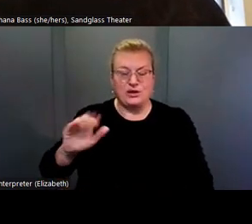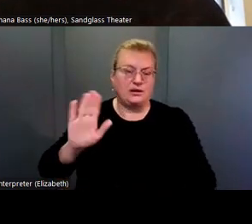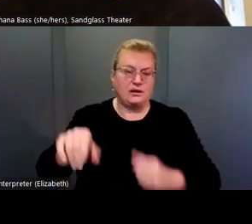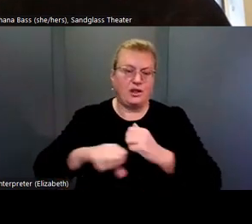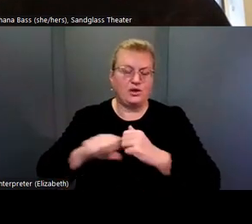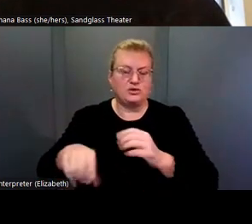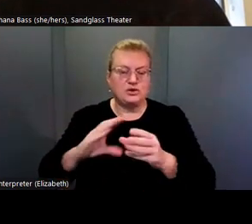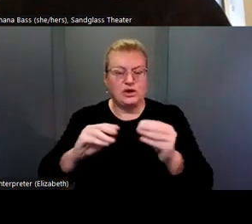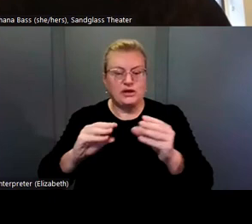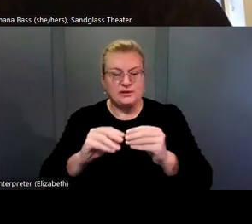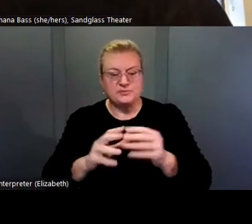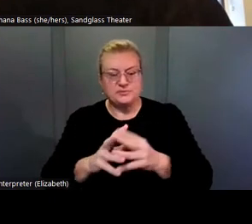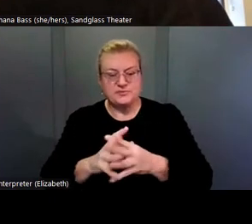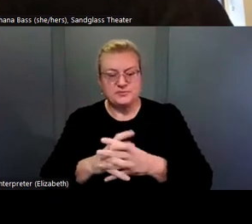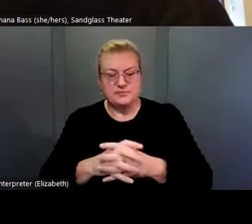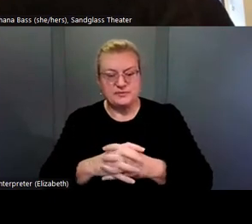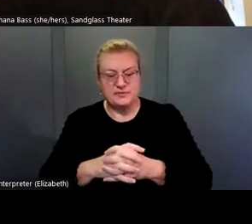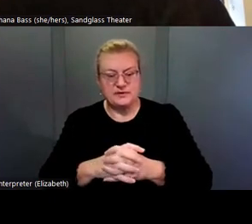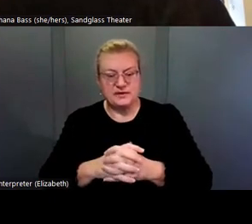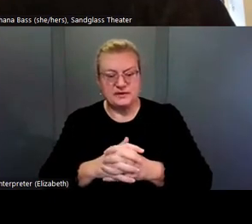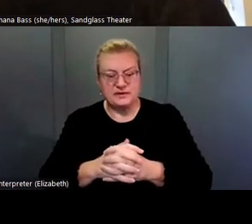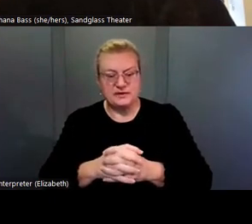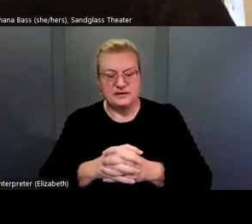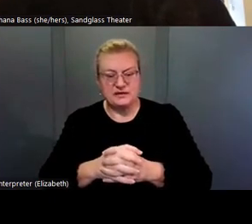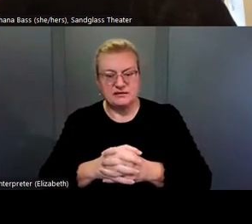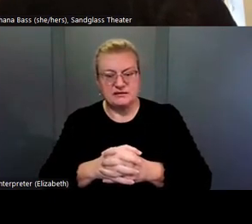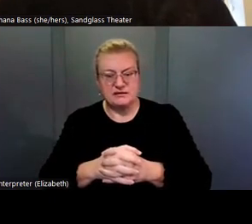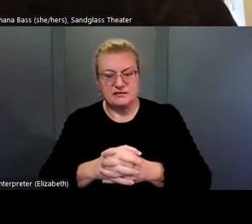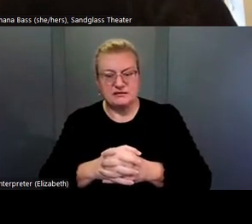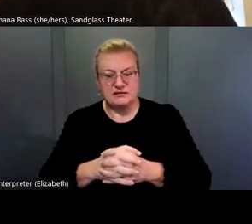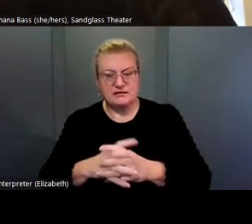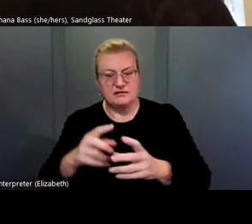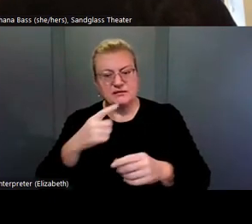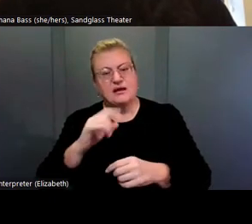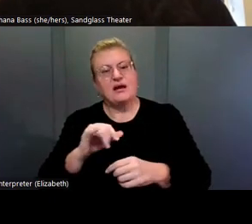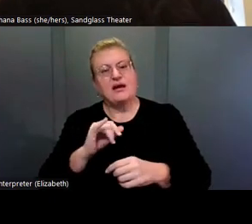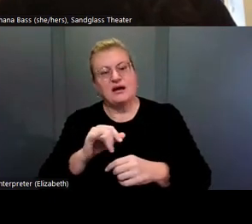And she's like, "Huh, there's another project